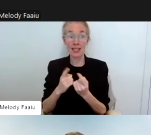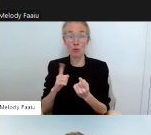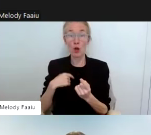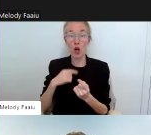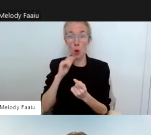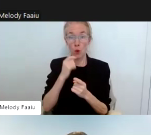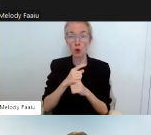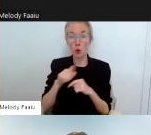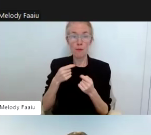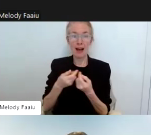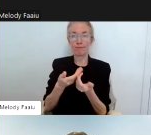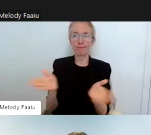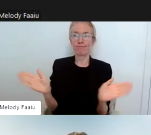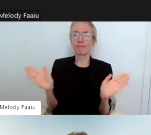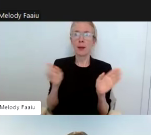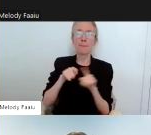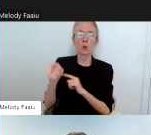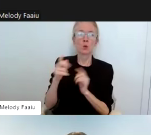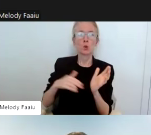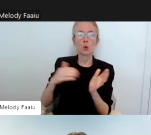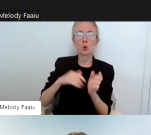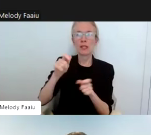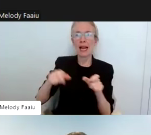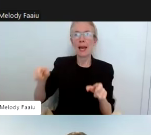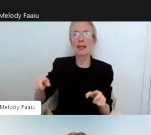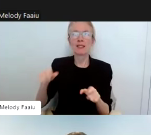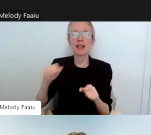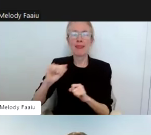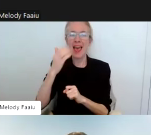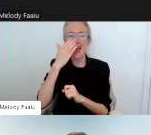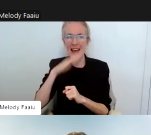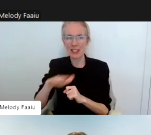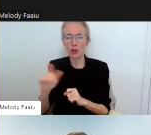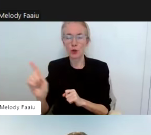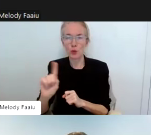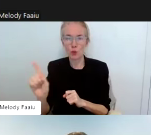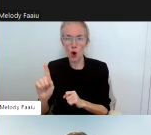New Zealander. And again, this is just our point of view here,